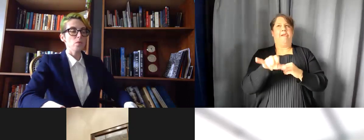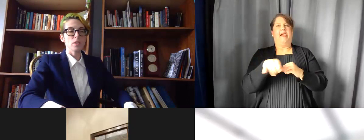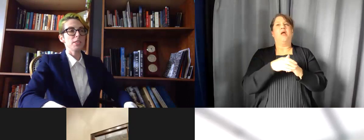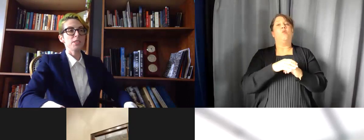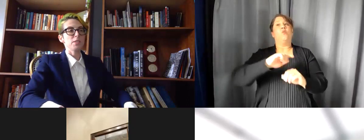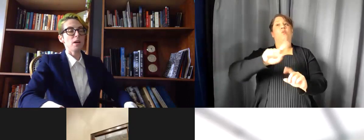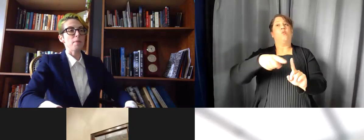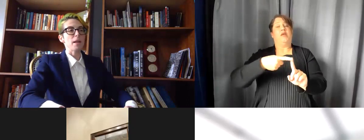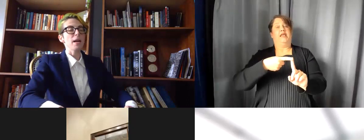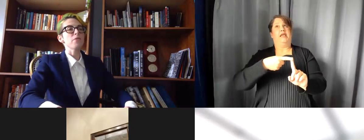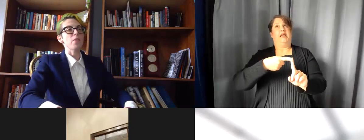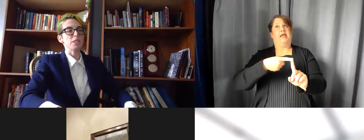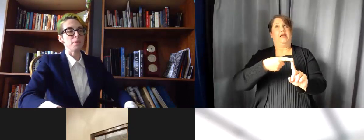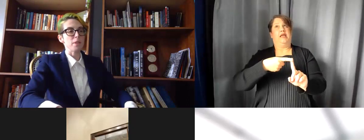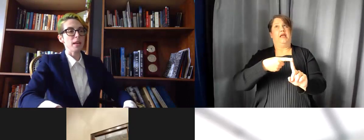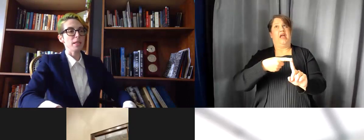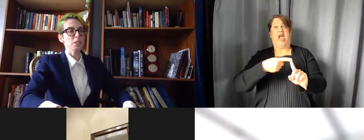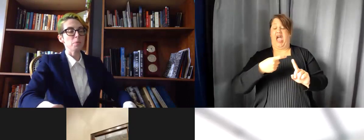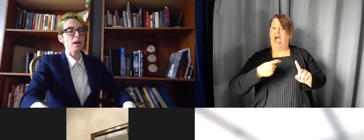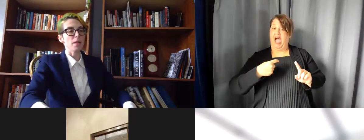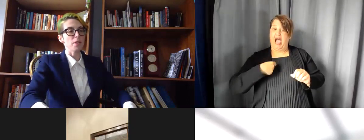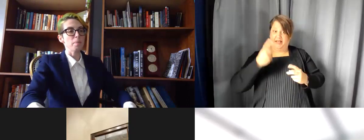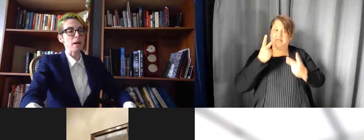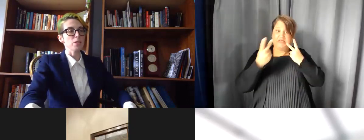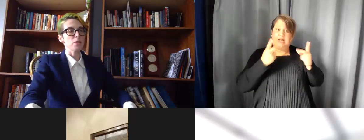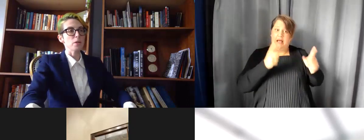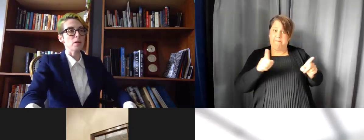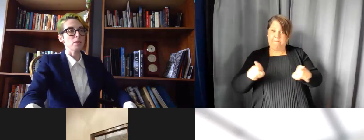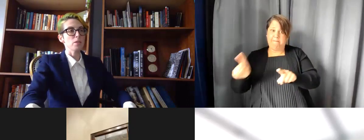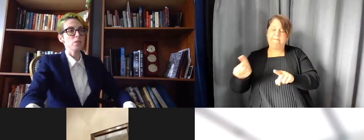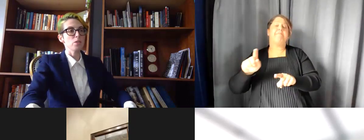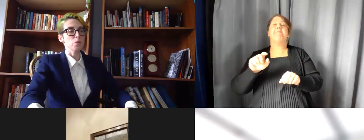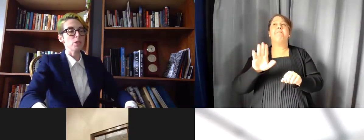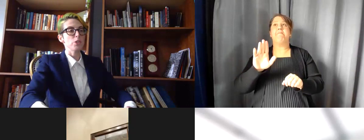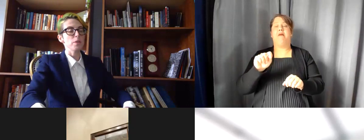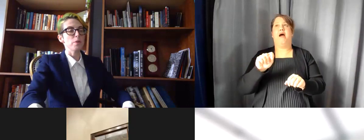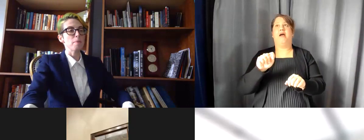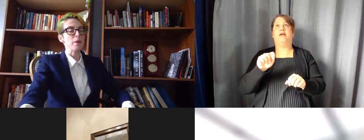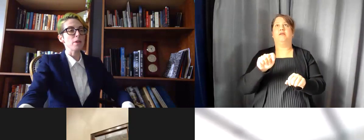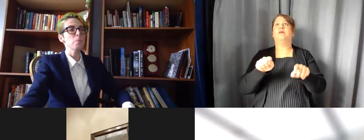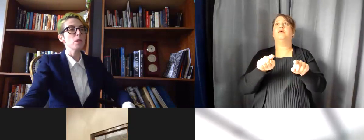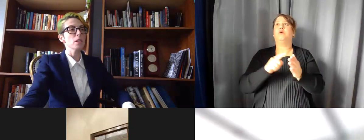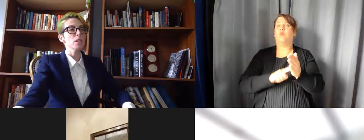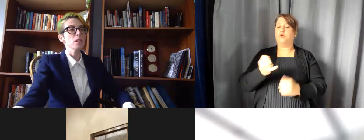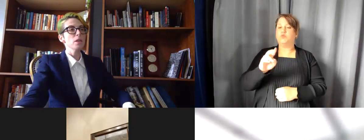Farrah Garland: this is, I mean I had found this to be the case, but I think, back to to what Judy wrote about in her book